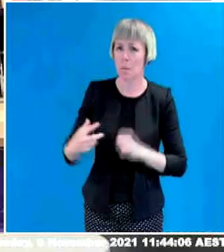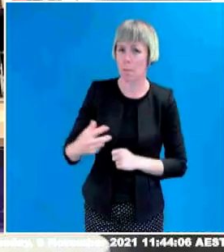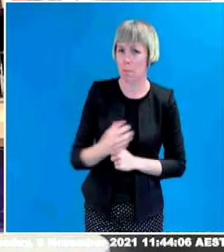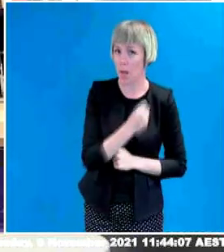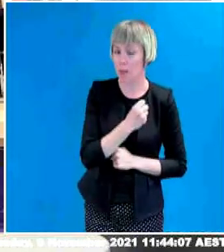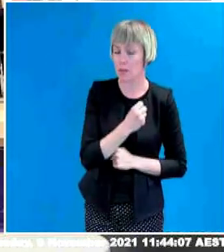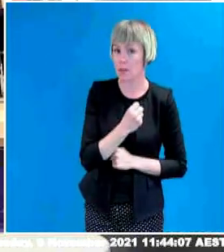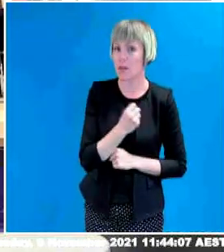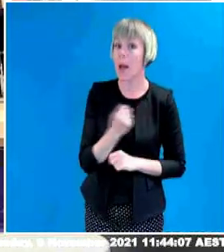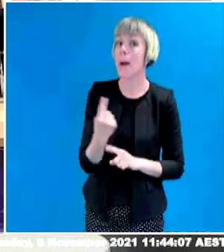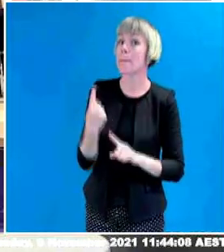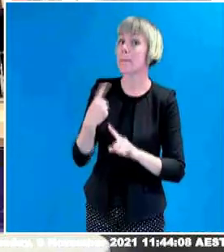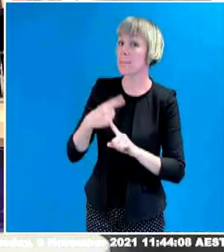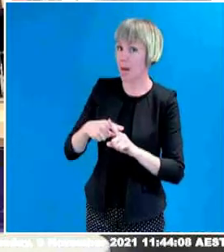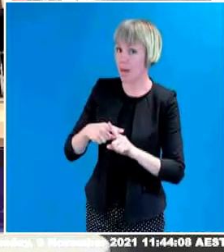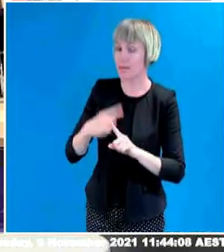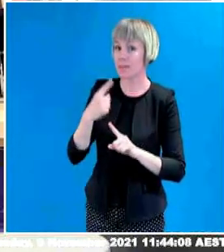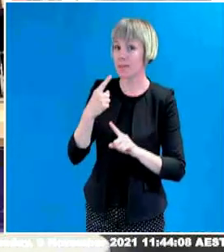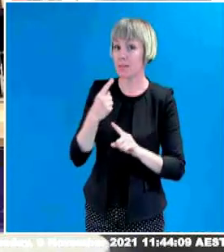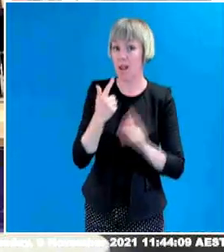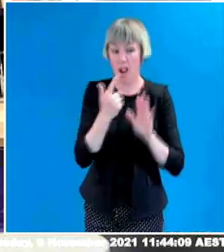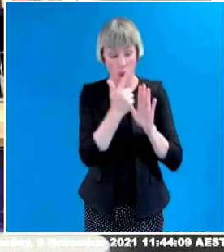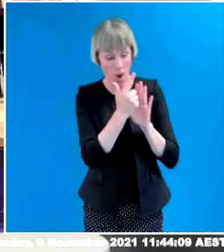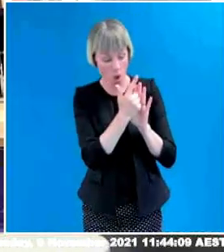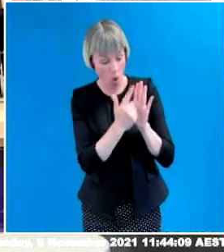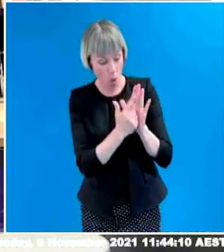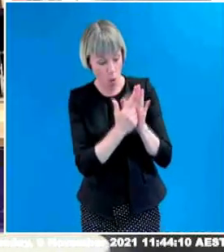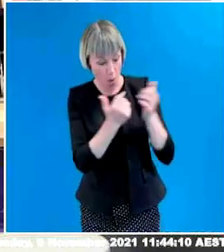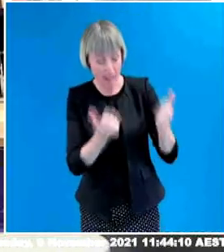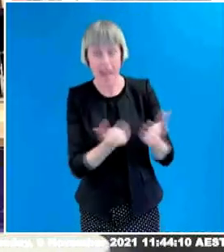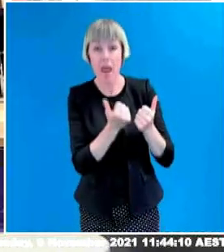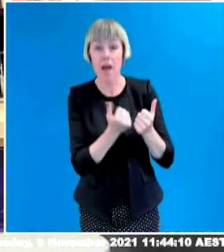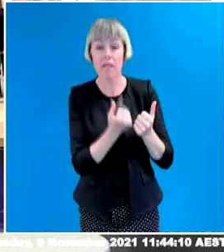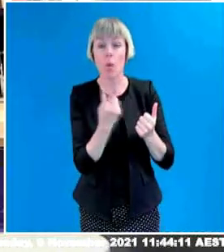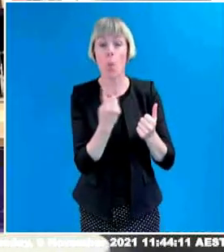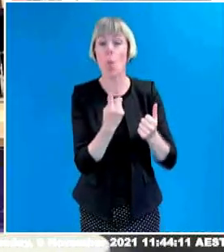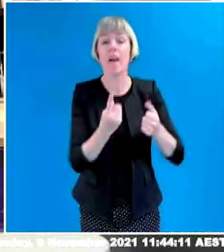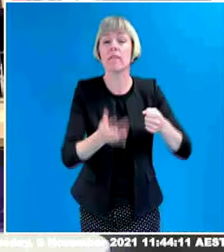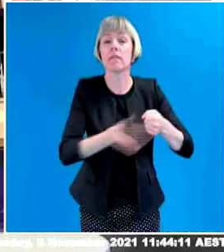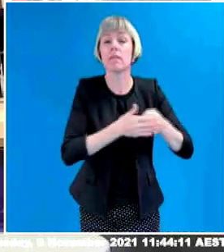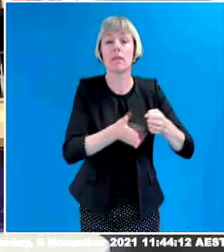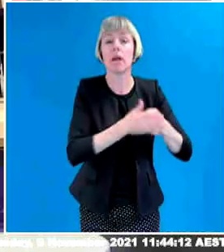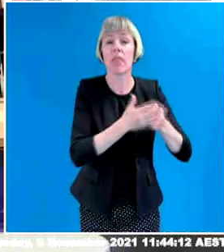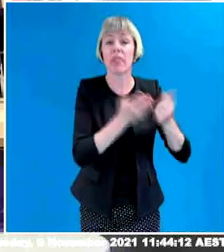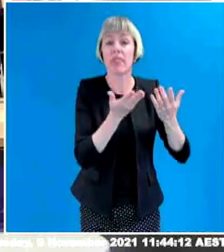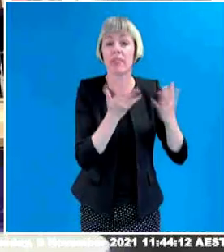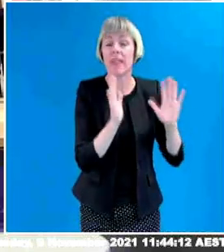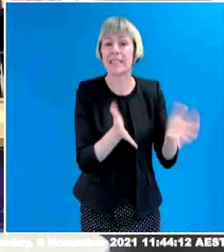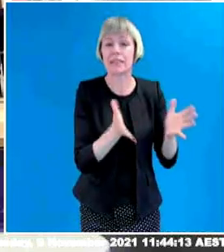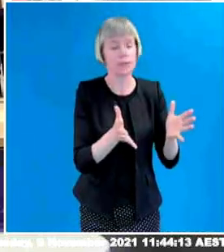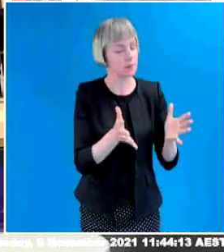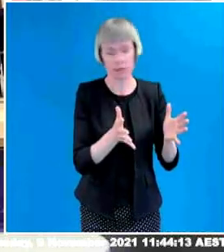you are thinking about implementation, law is not the sole solution. If you are going to implement it, you have to think about how we change